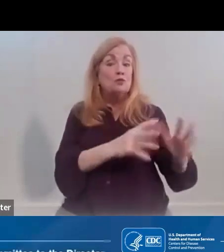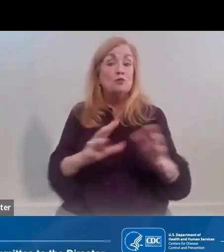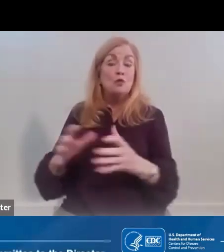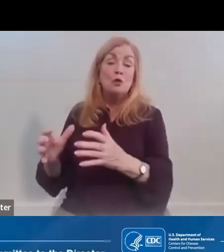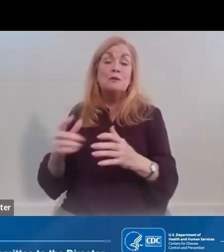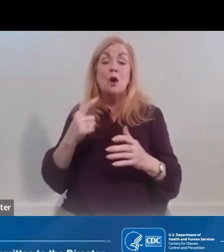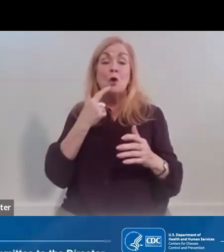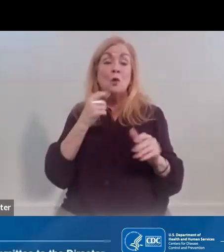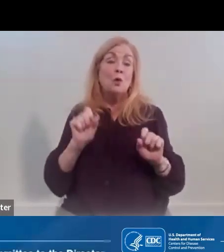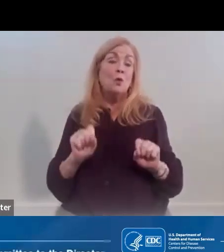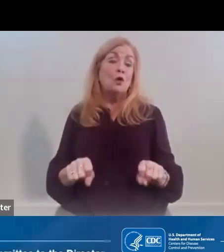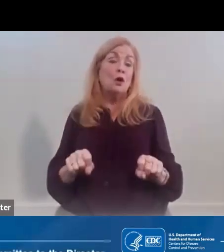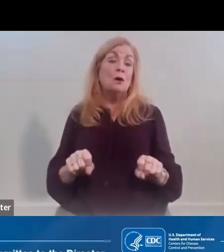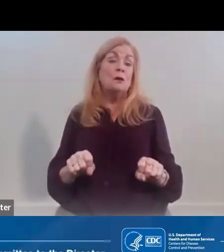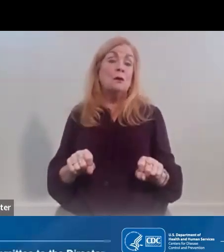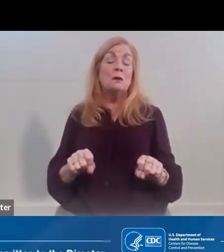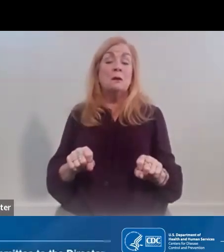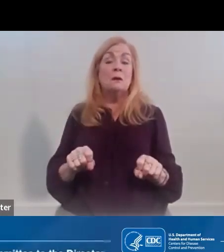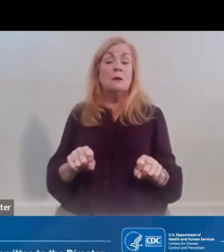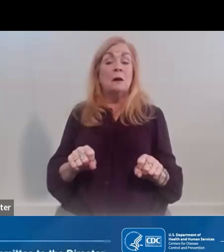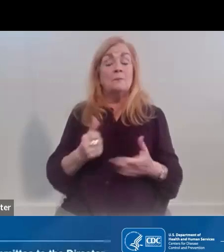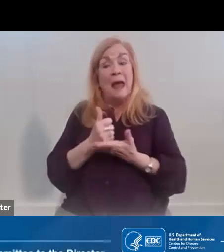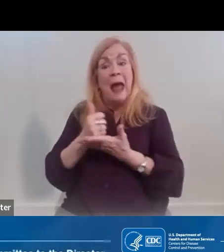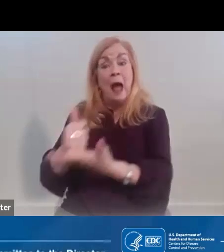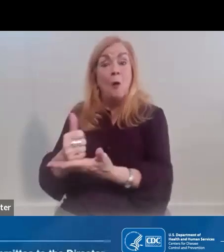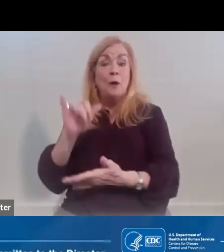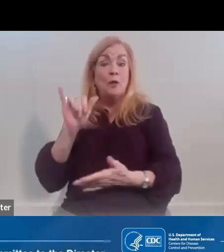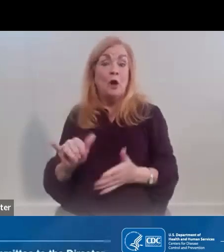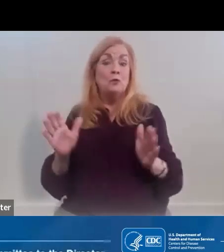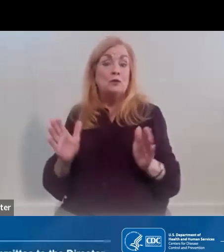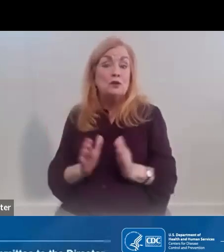to these smaller community-based organizations would be on my list,